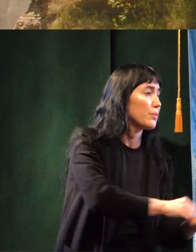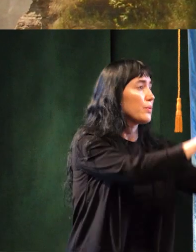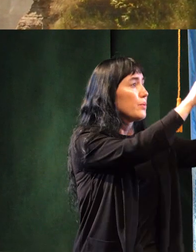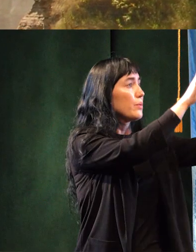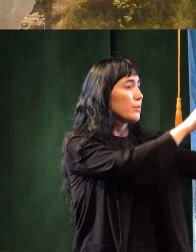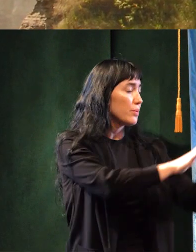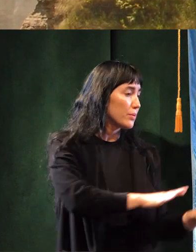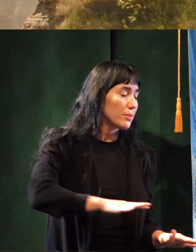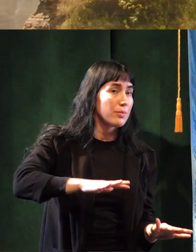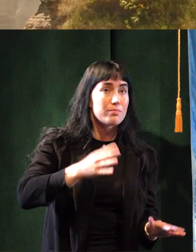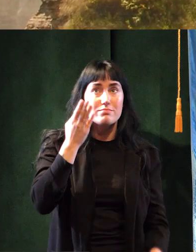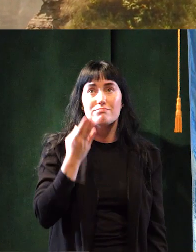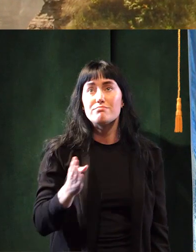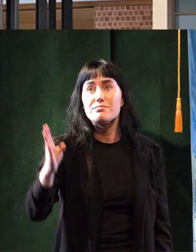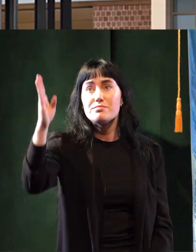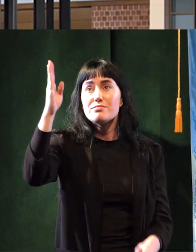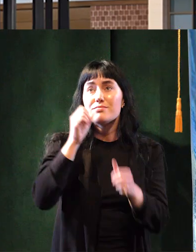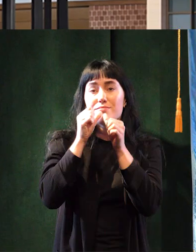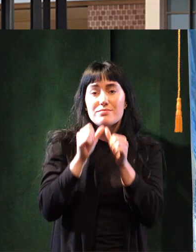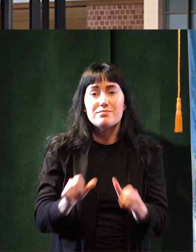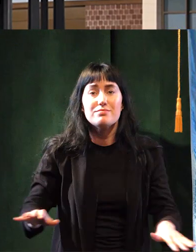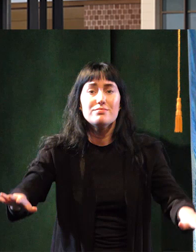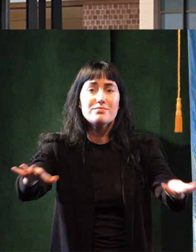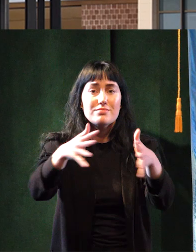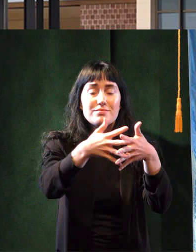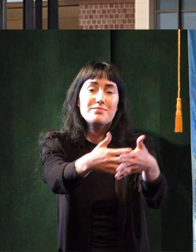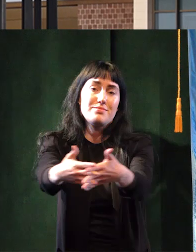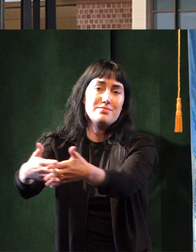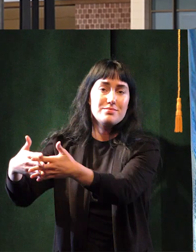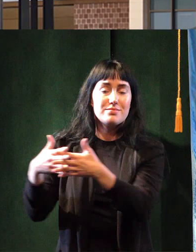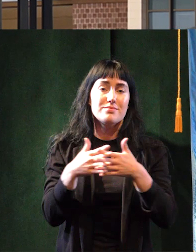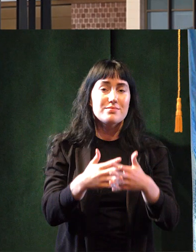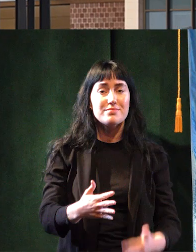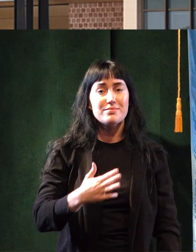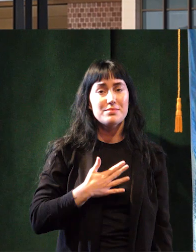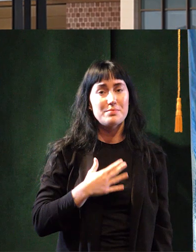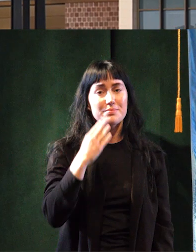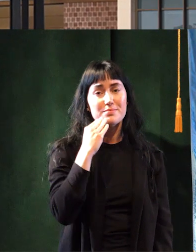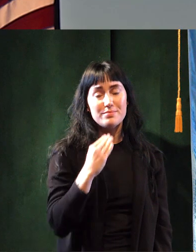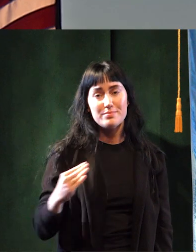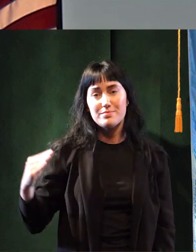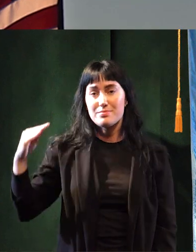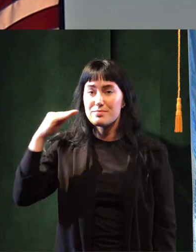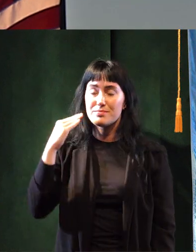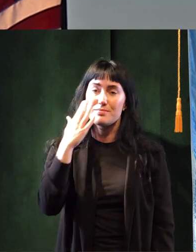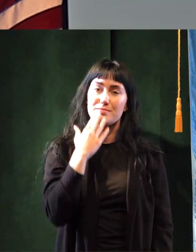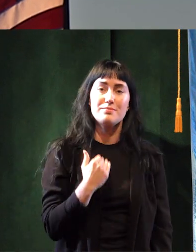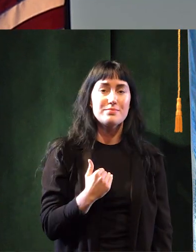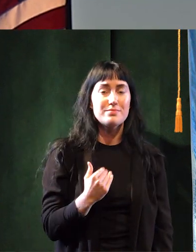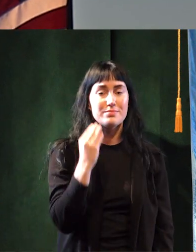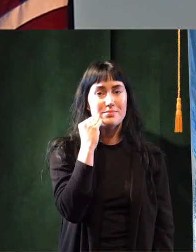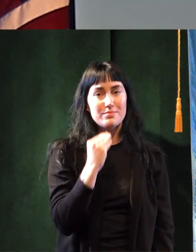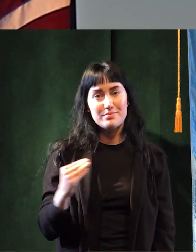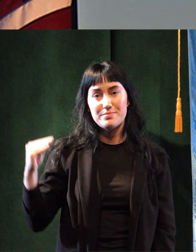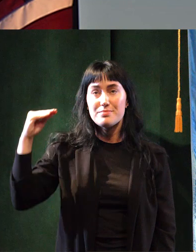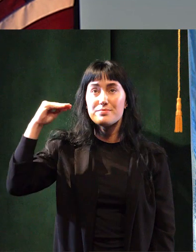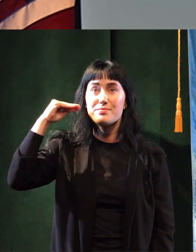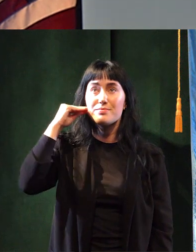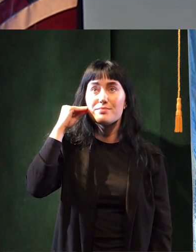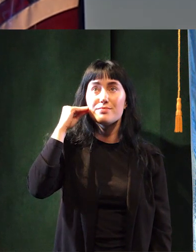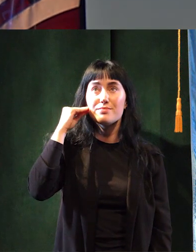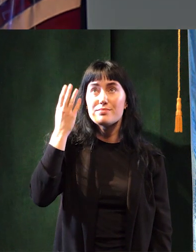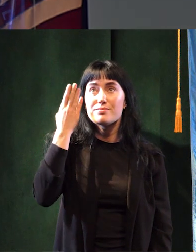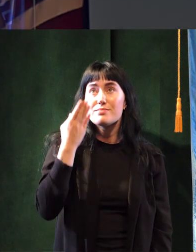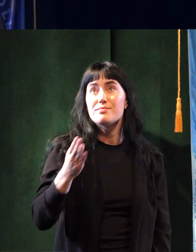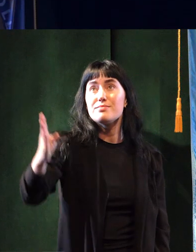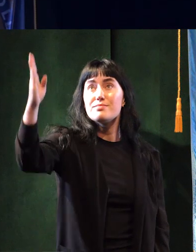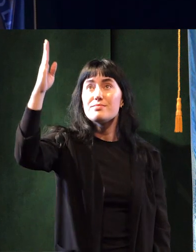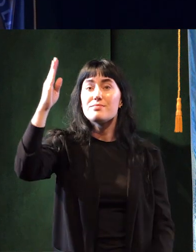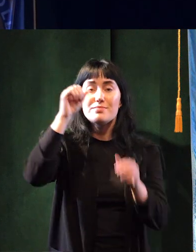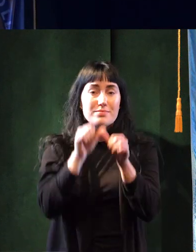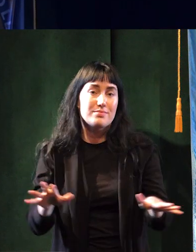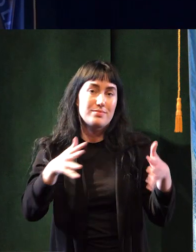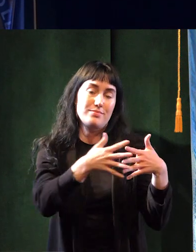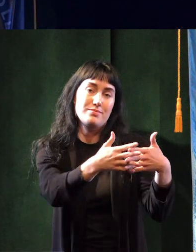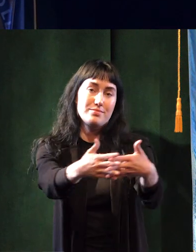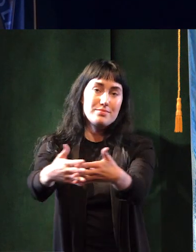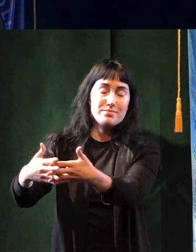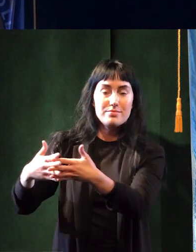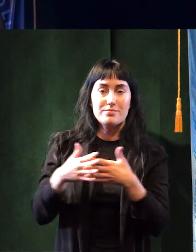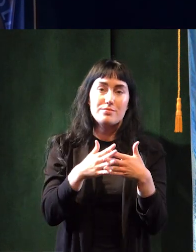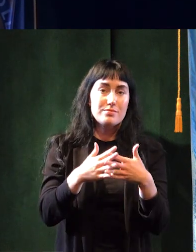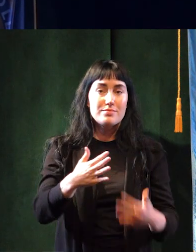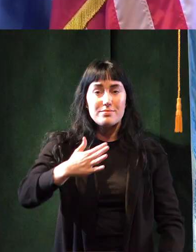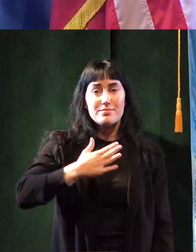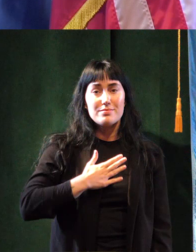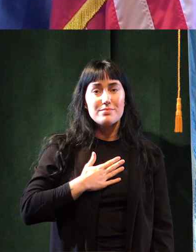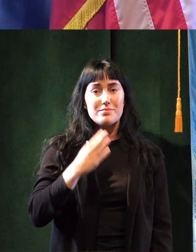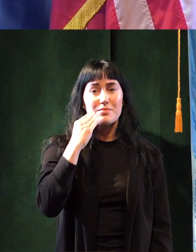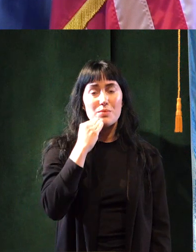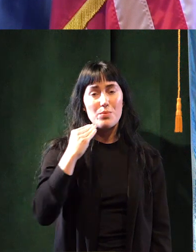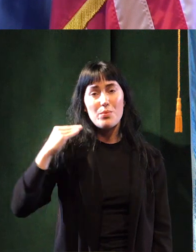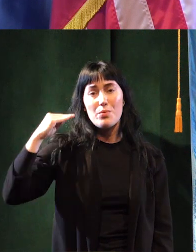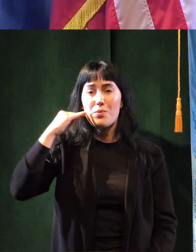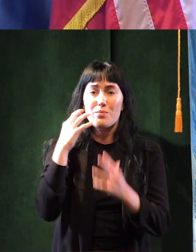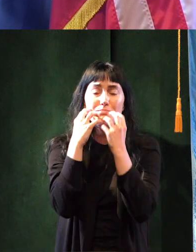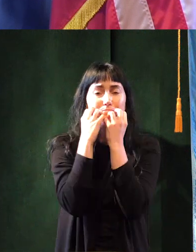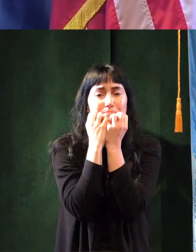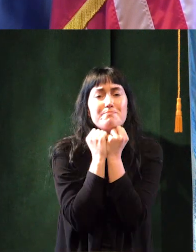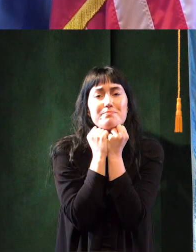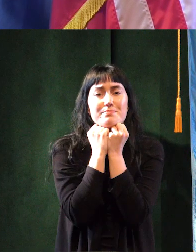foam god Bless America my home sweet home god Bless America my home sweet